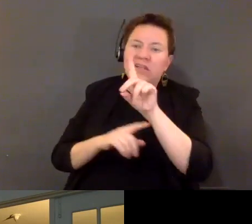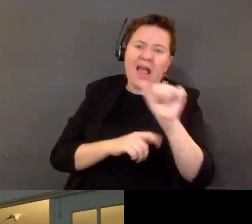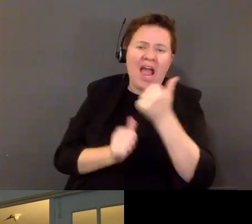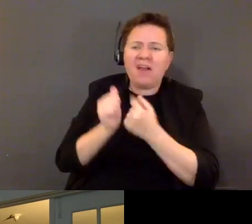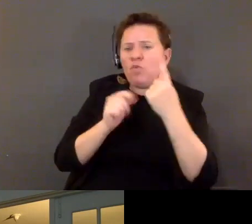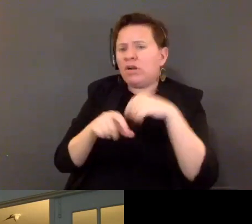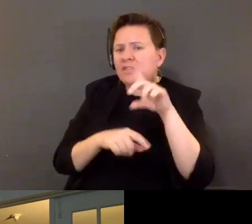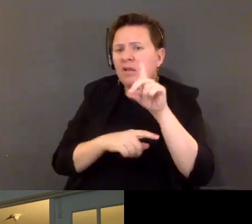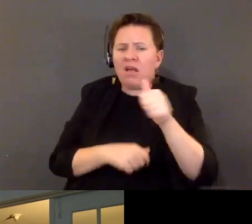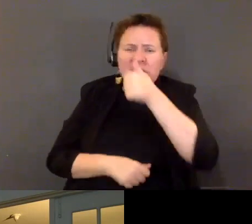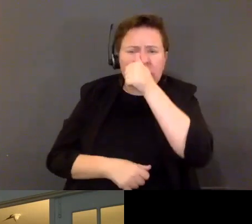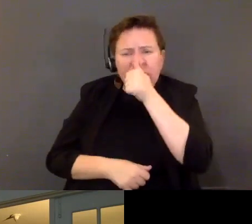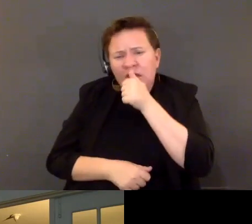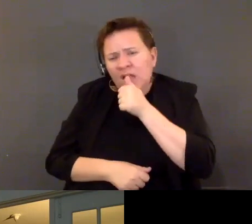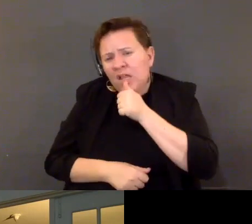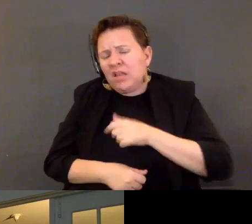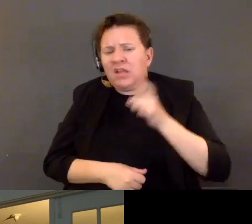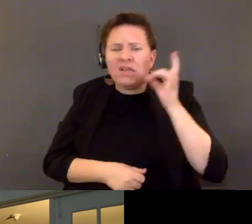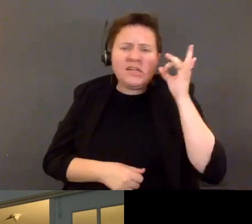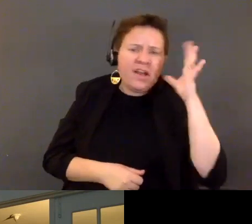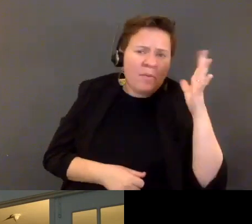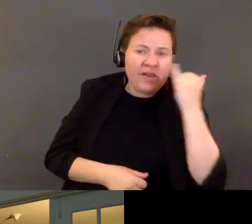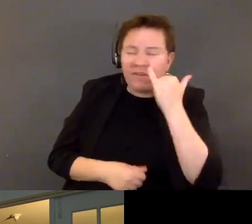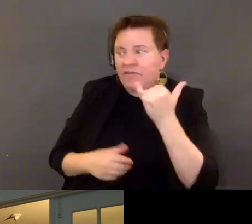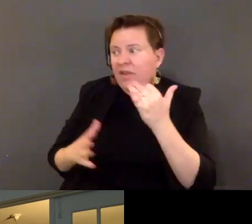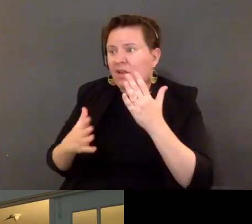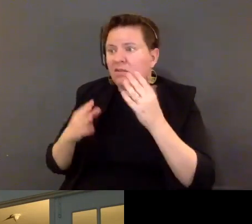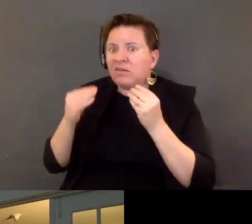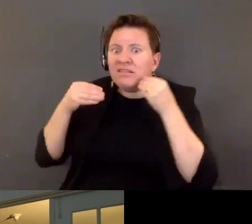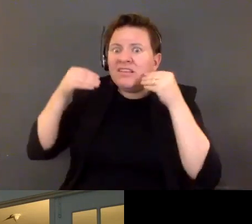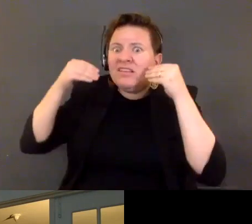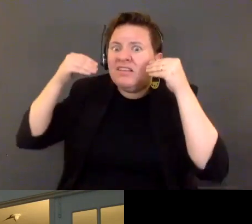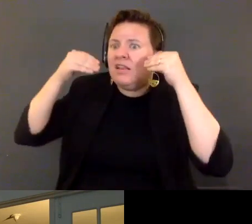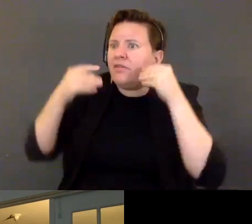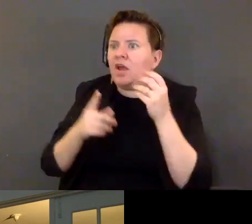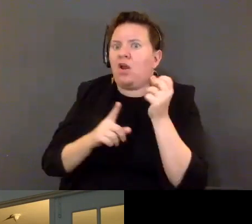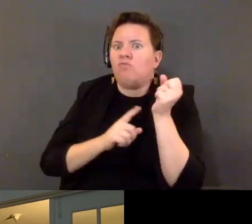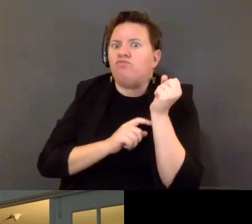suffering terribly and that even if they look happy they're overcoming or compensating um